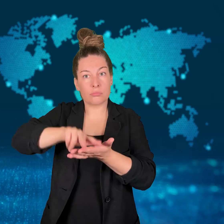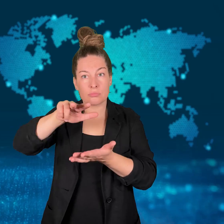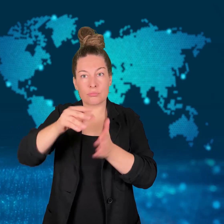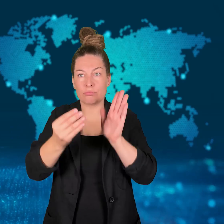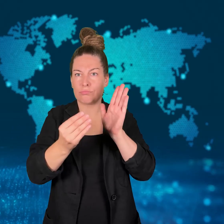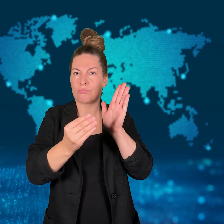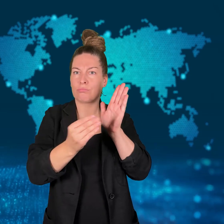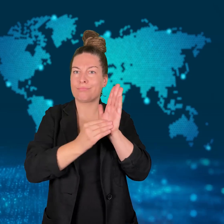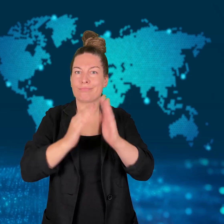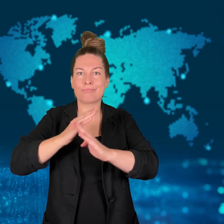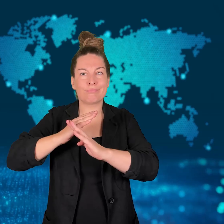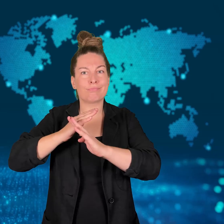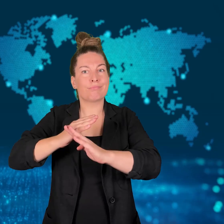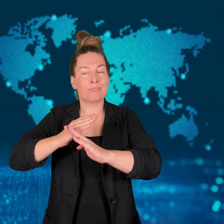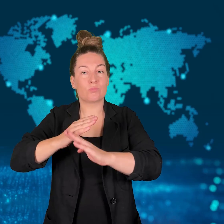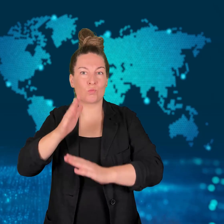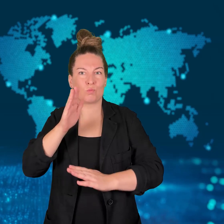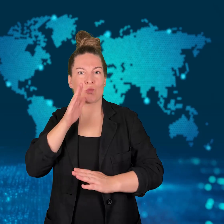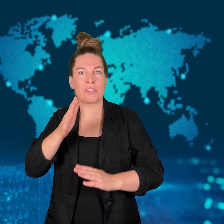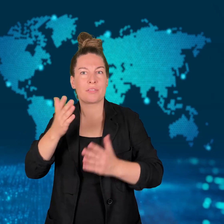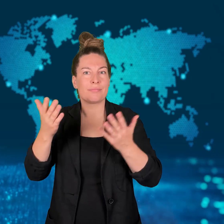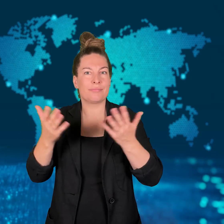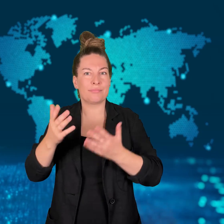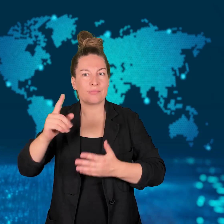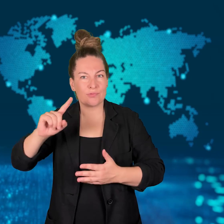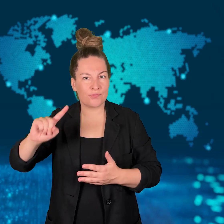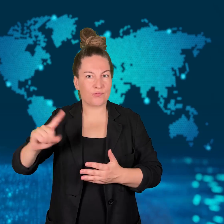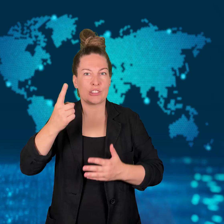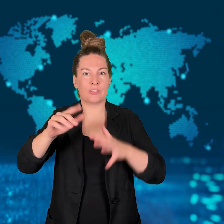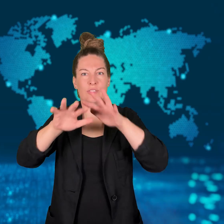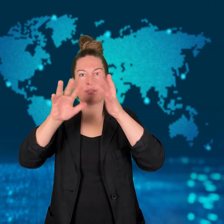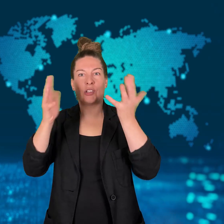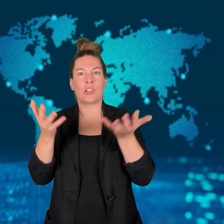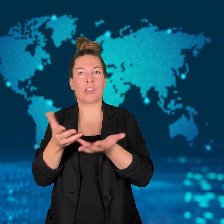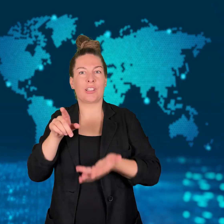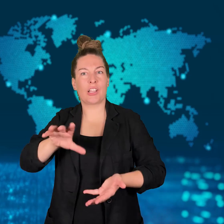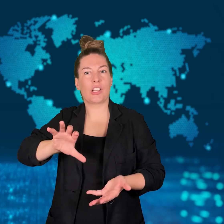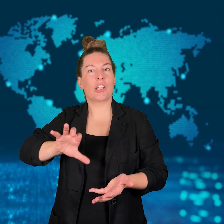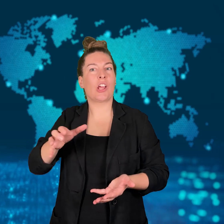If Australia takes on the ban, they would be the first country to